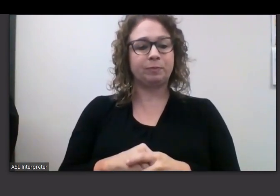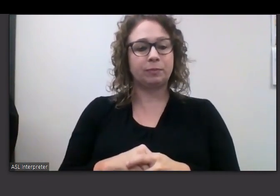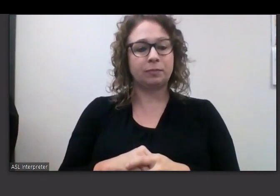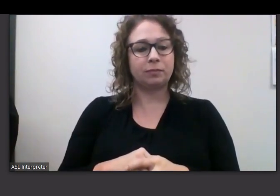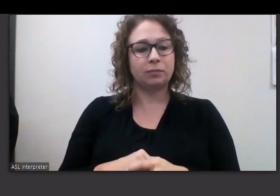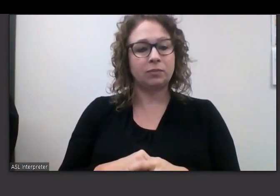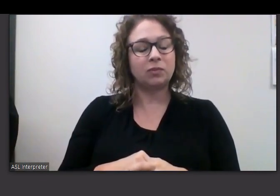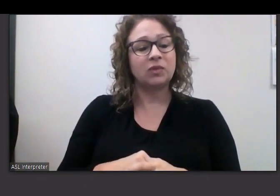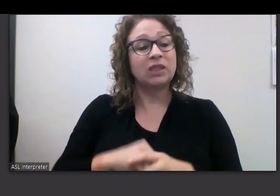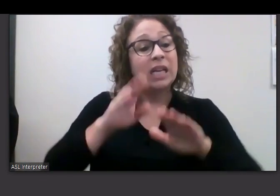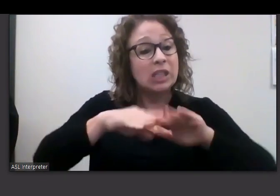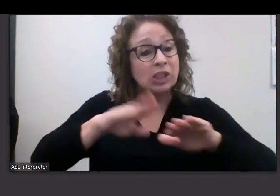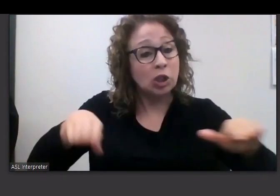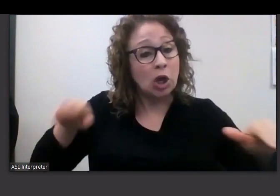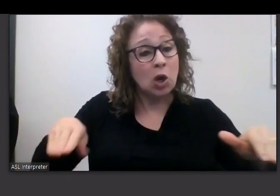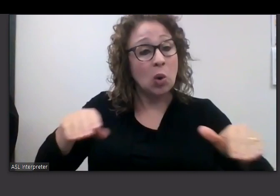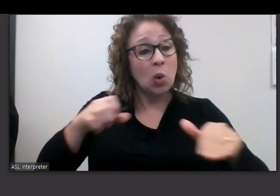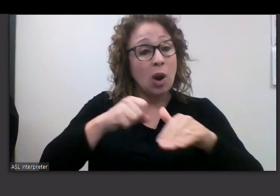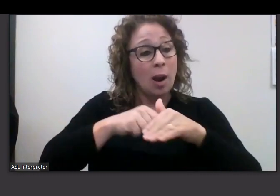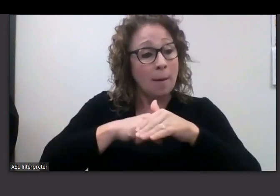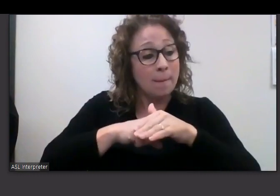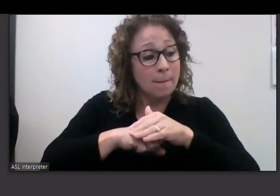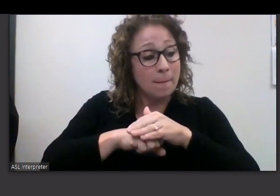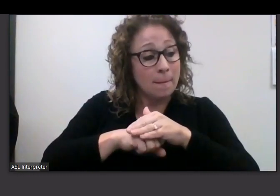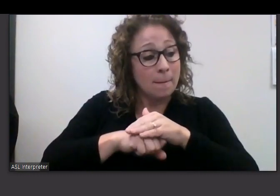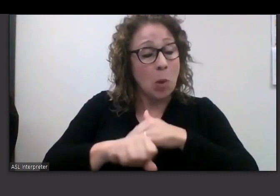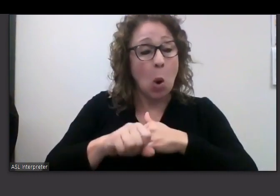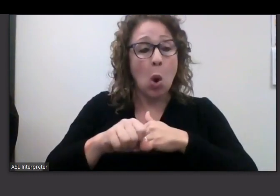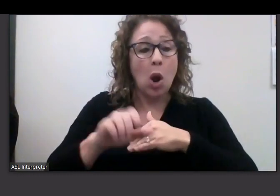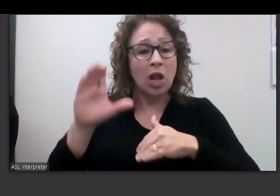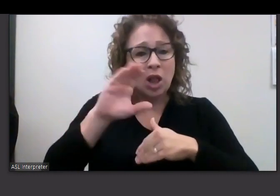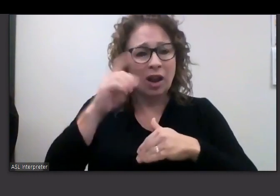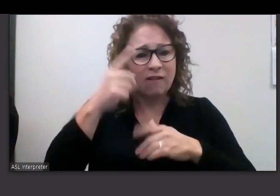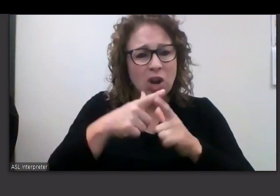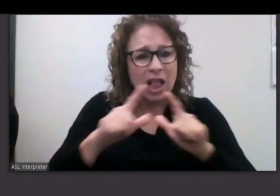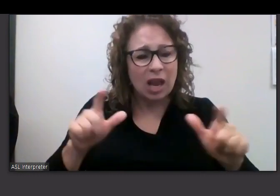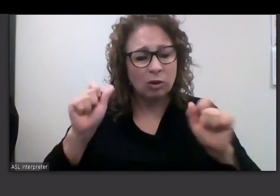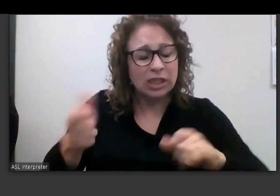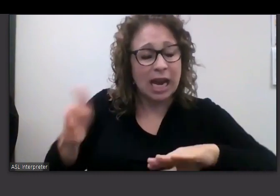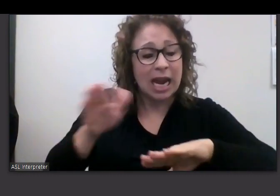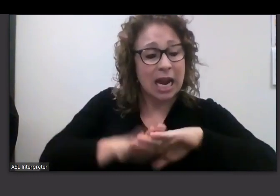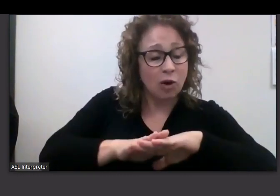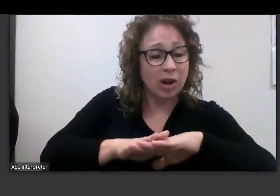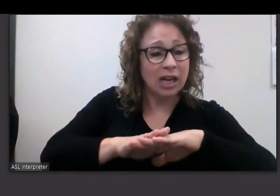Children and foreign language speakers can increase their English language readings skills.